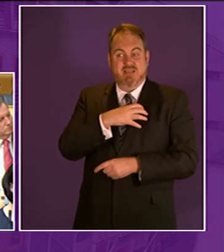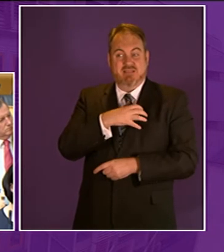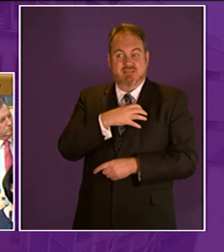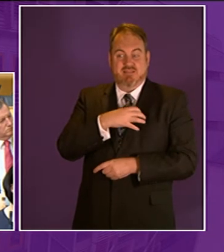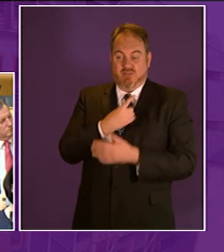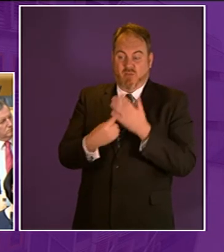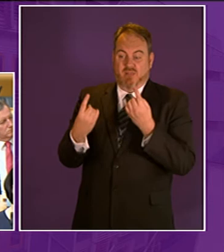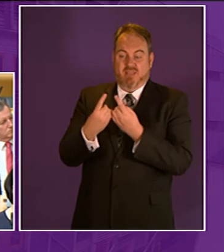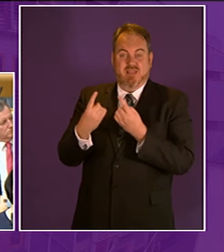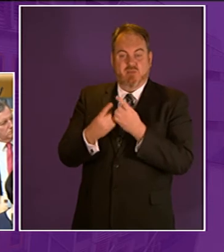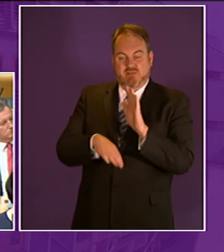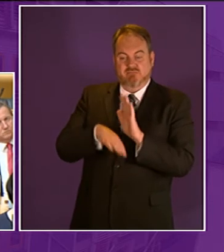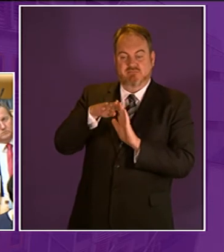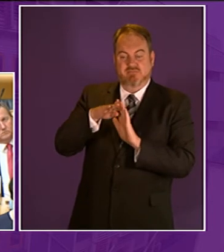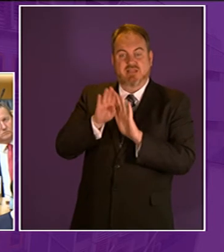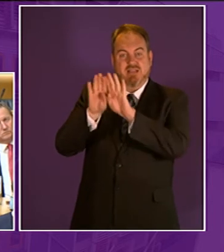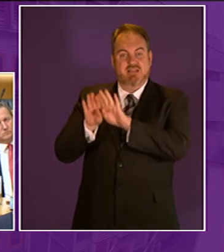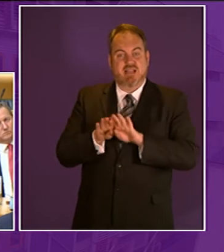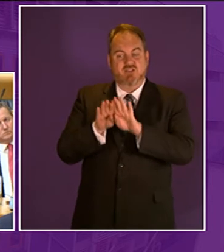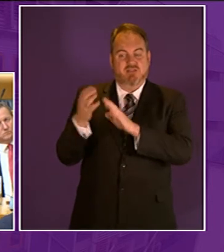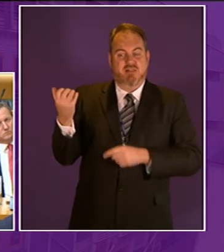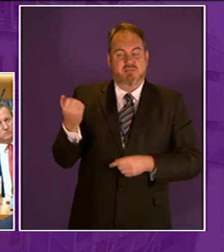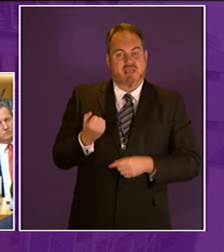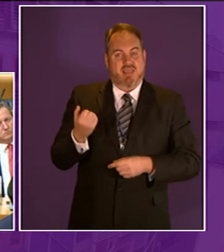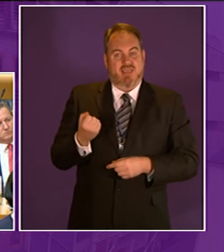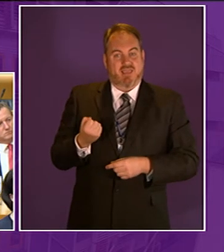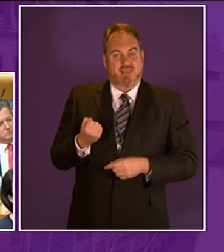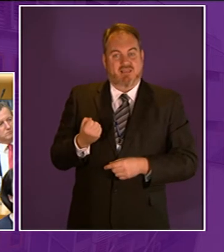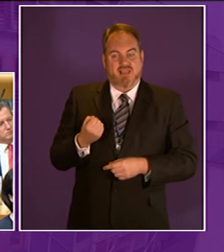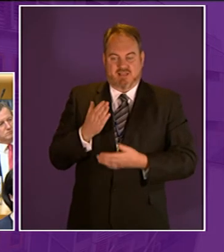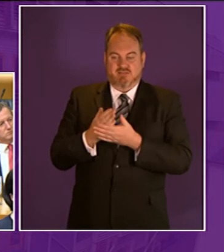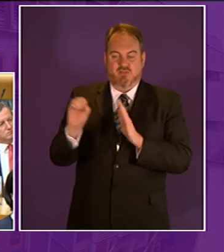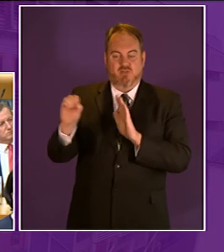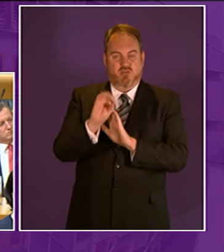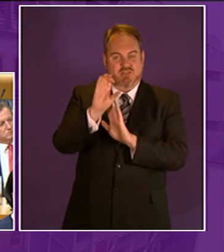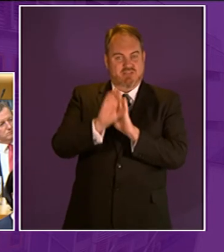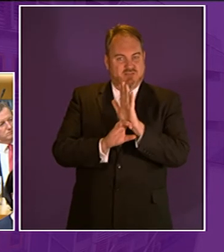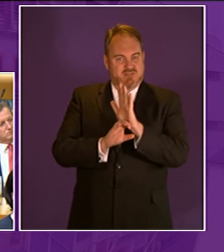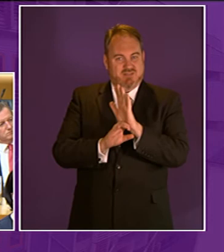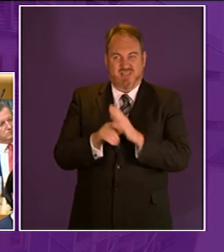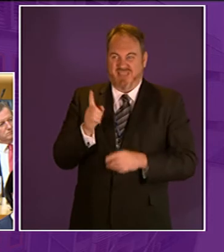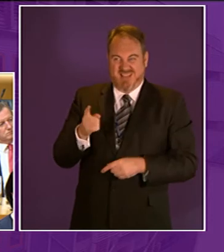conditions: equal pay and terms for doing the same job, wherever they work. That is pretty basic fairness.